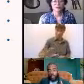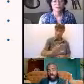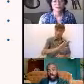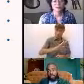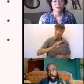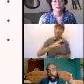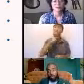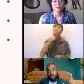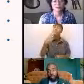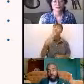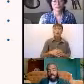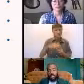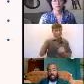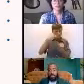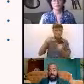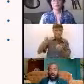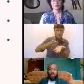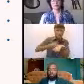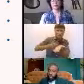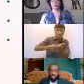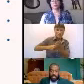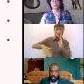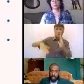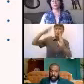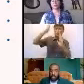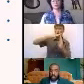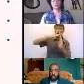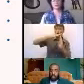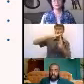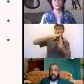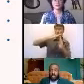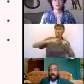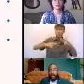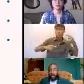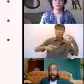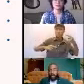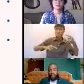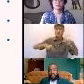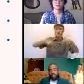top-down approach. It's very much, “Oh well, they just need to learn,” and it's a little